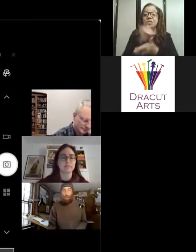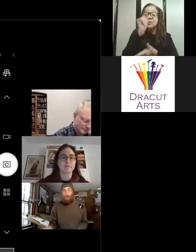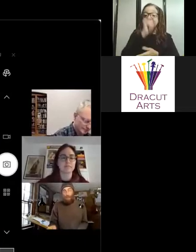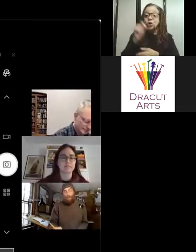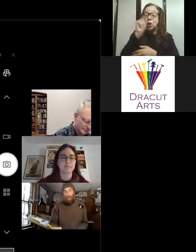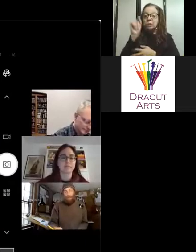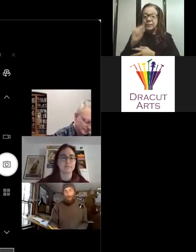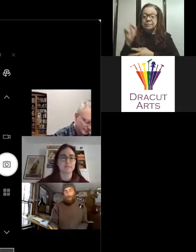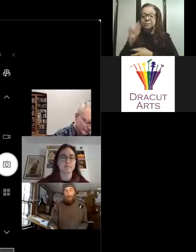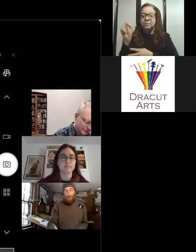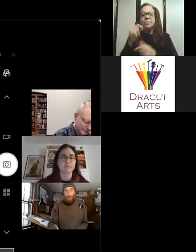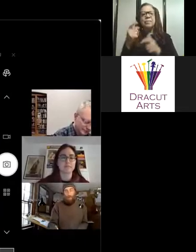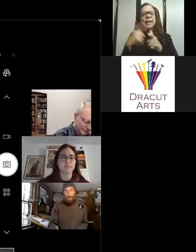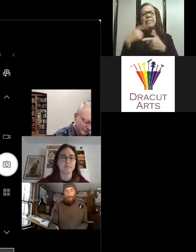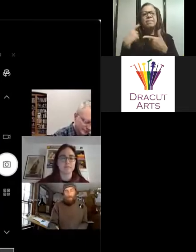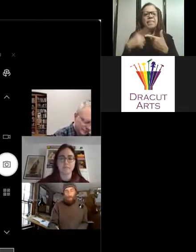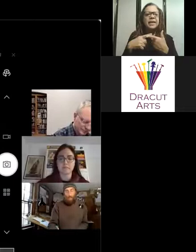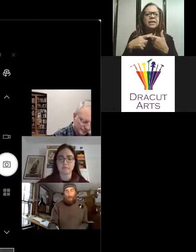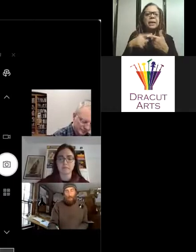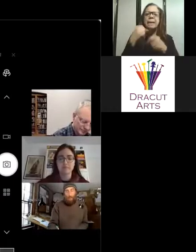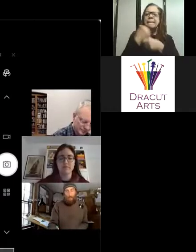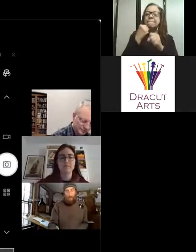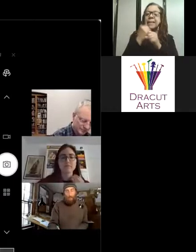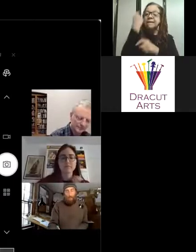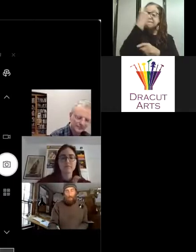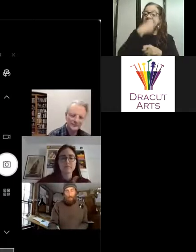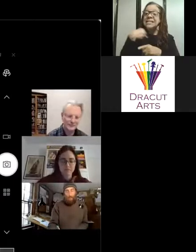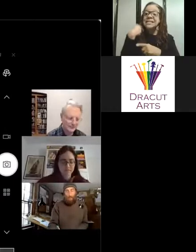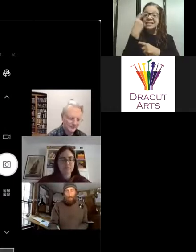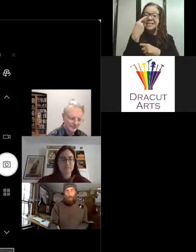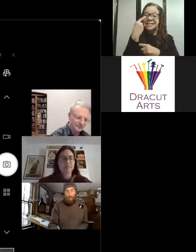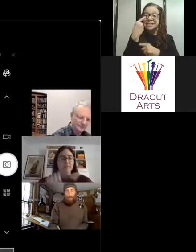shapes, and then um try making faces in them. And and keep those faces as simple as possible.